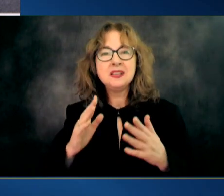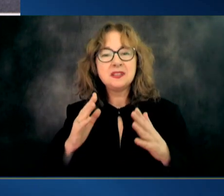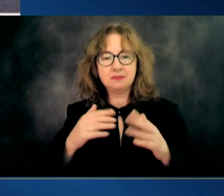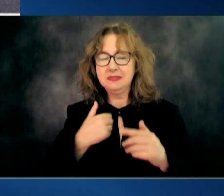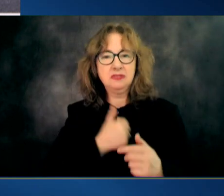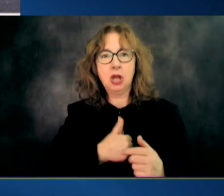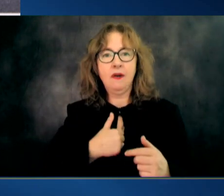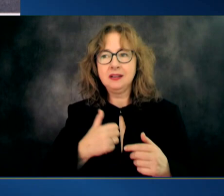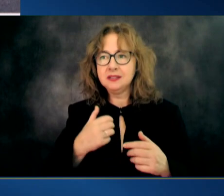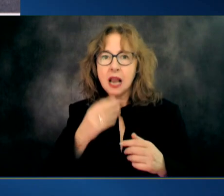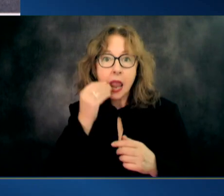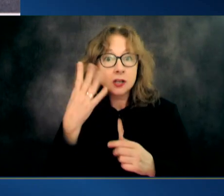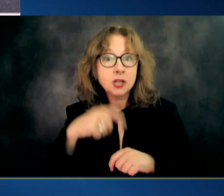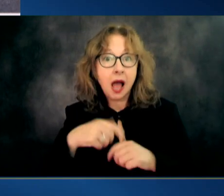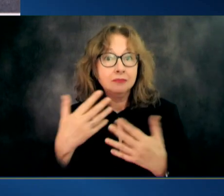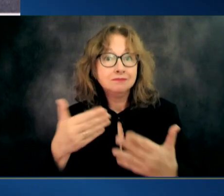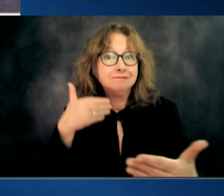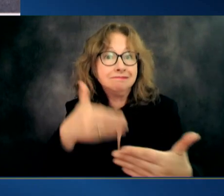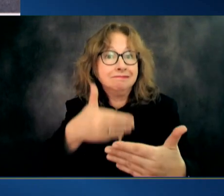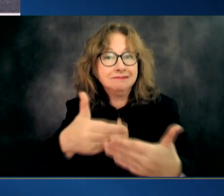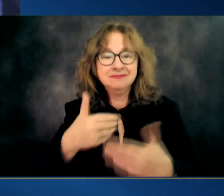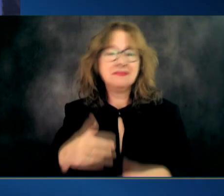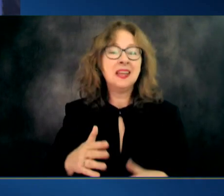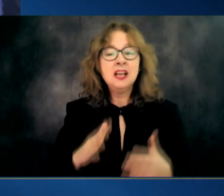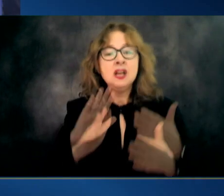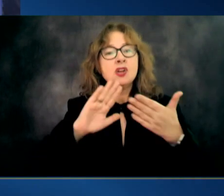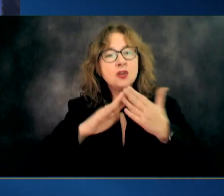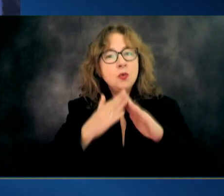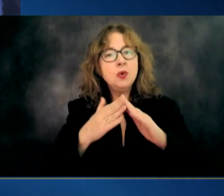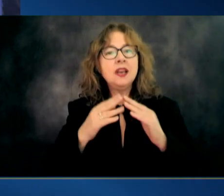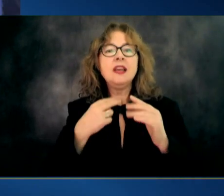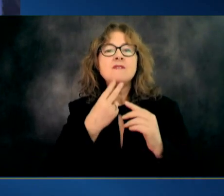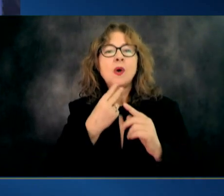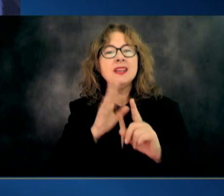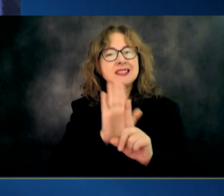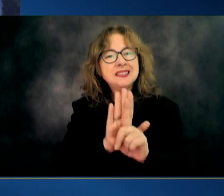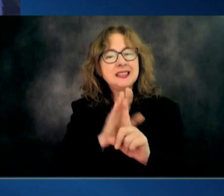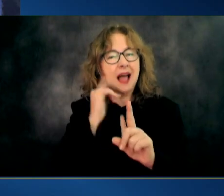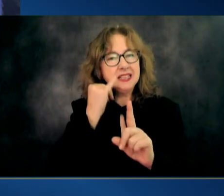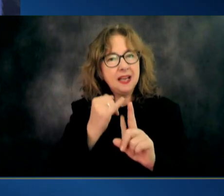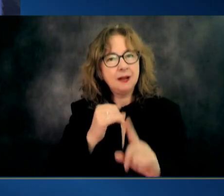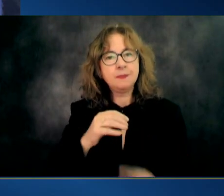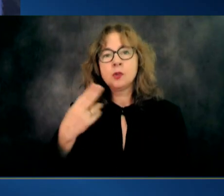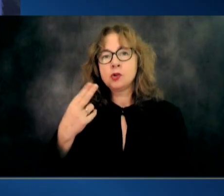right? All right. So, the community voice, HRSA is very intentional about this. I've been here